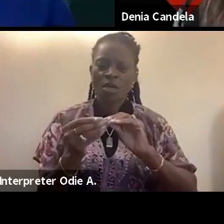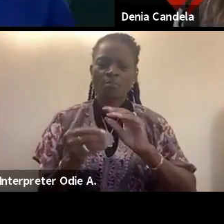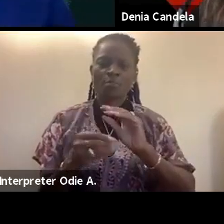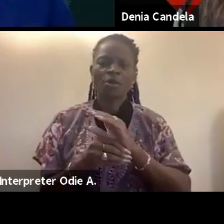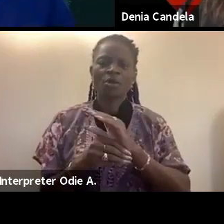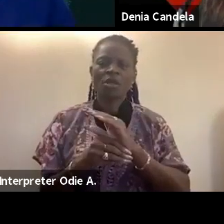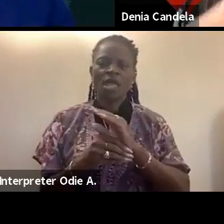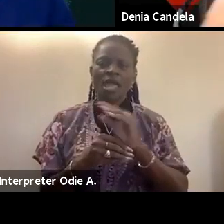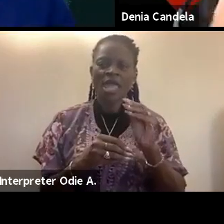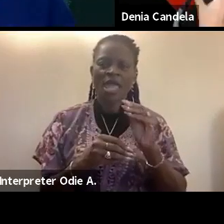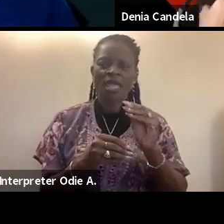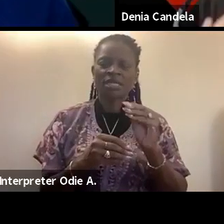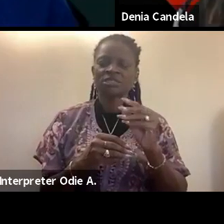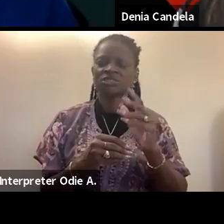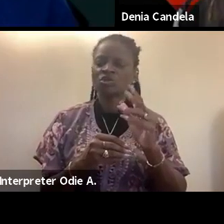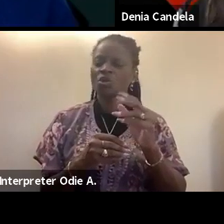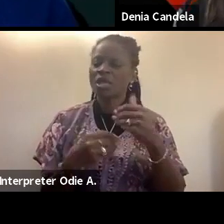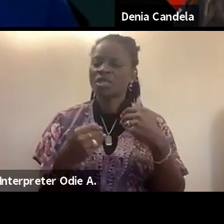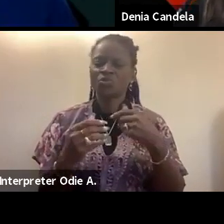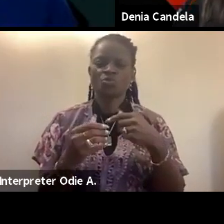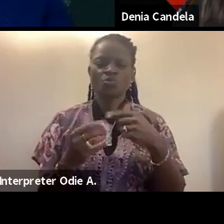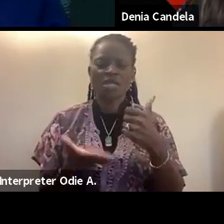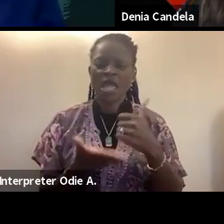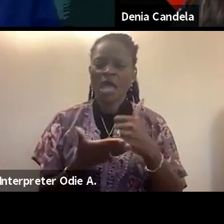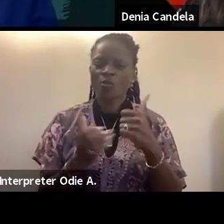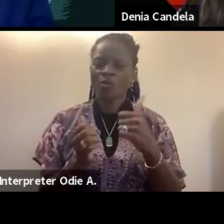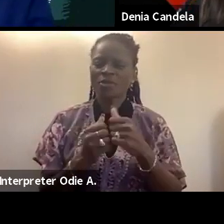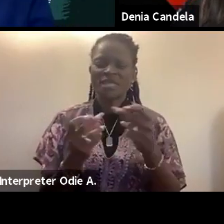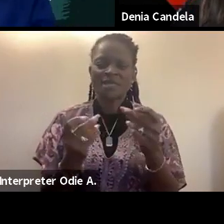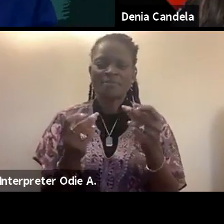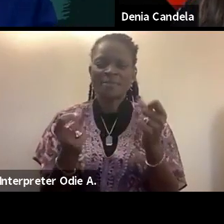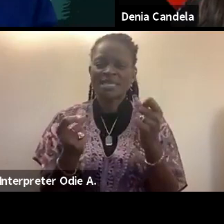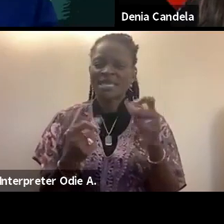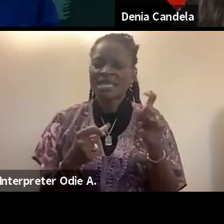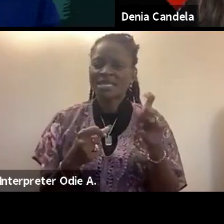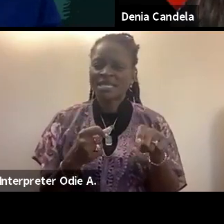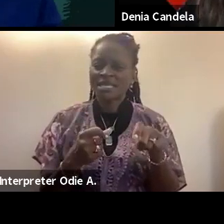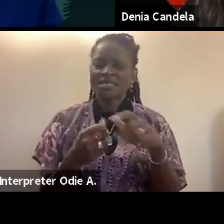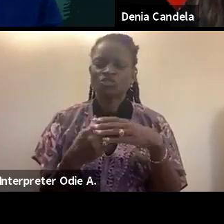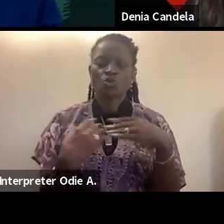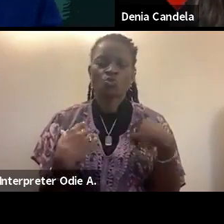for immediate needs and emergency needs, but also recovery needs for folks that may